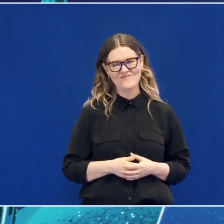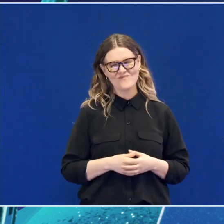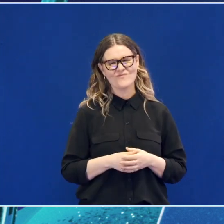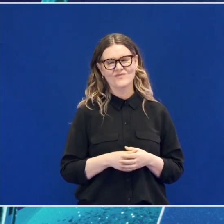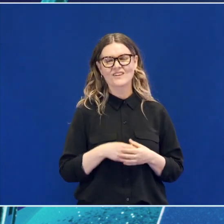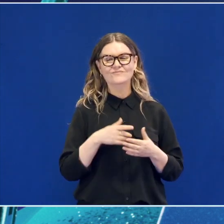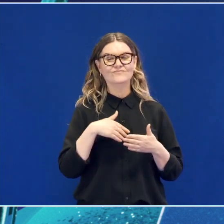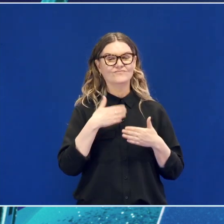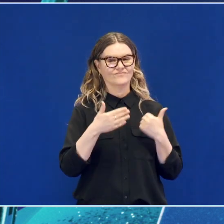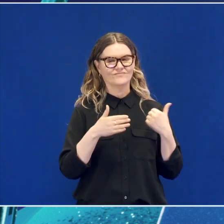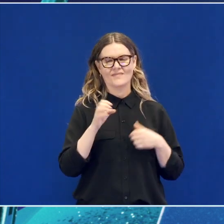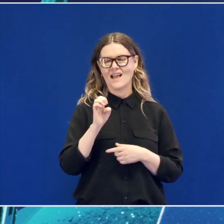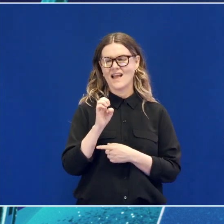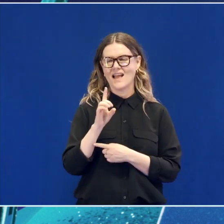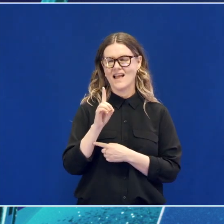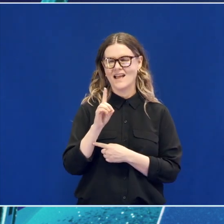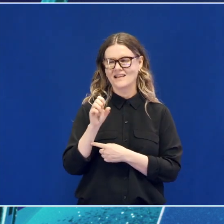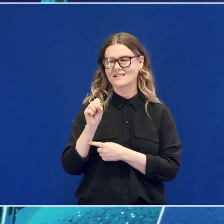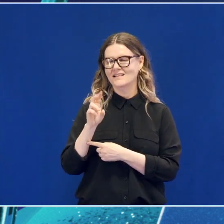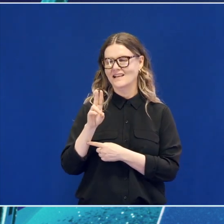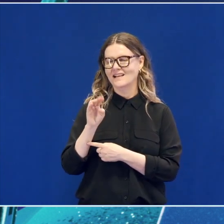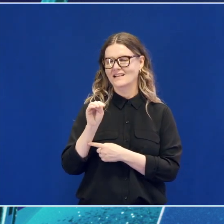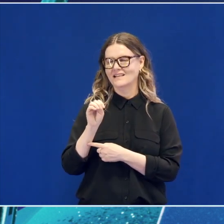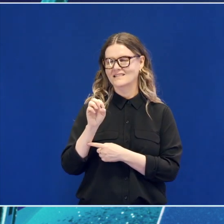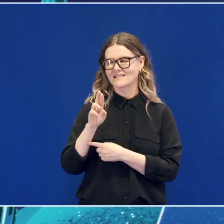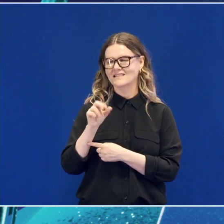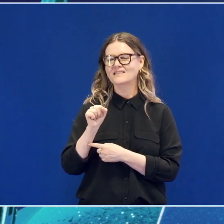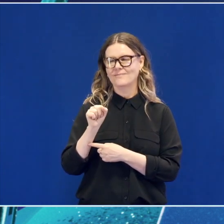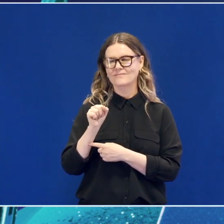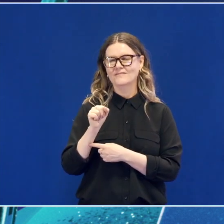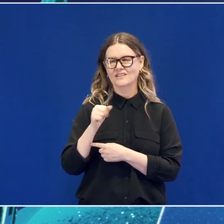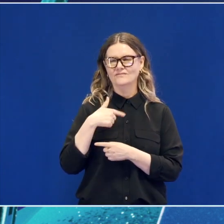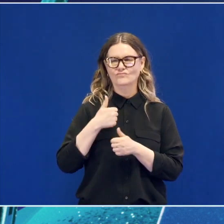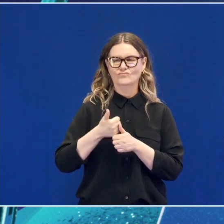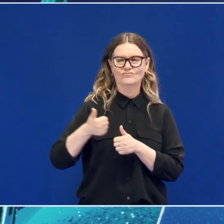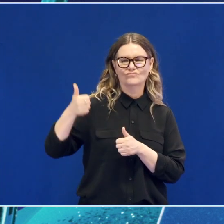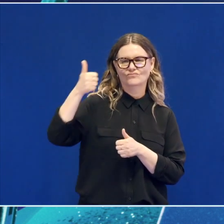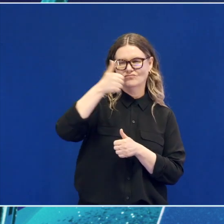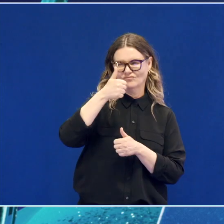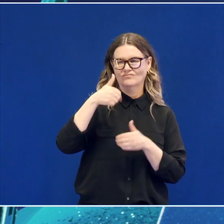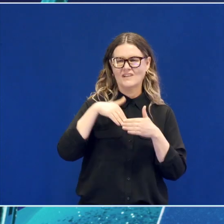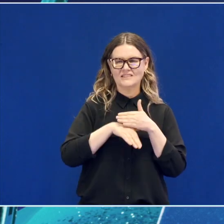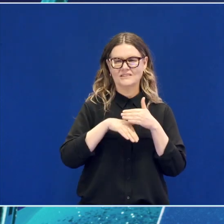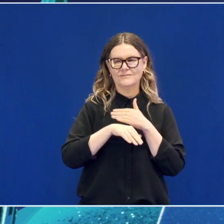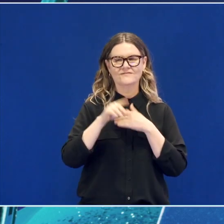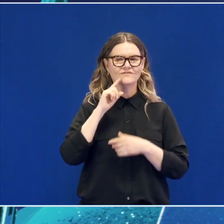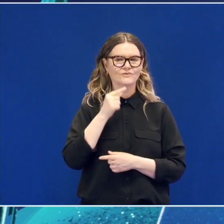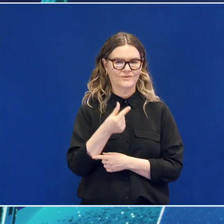And the thing that I value most is this lovely accessibility community that we have.